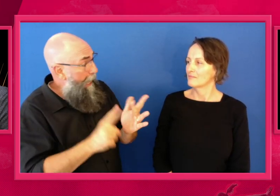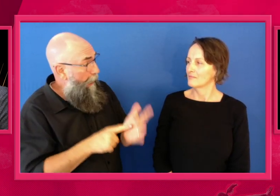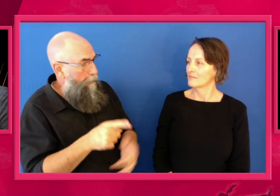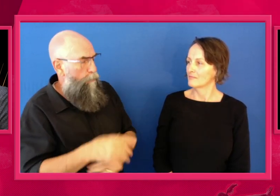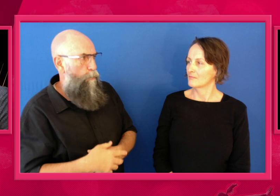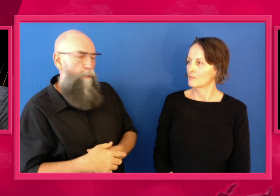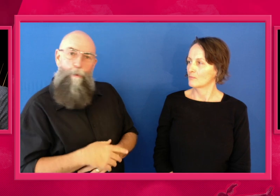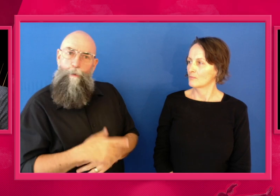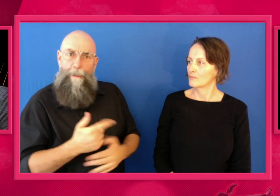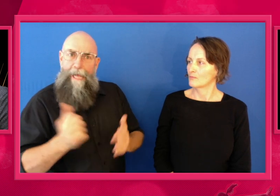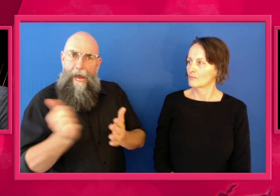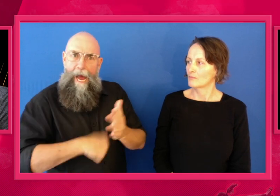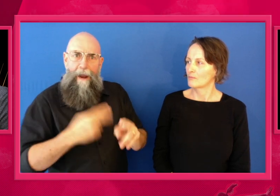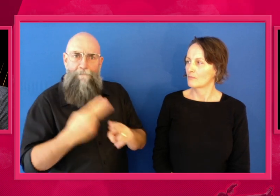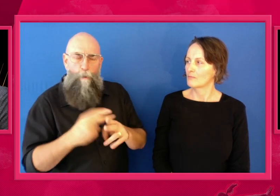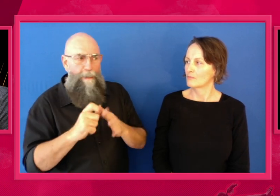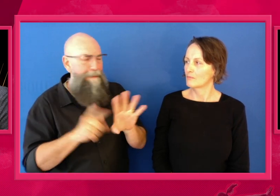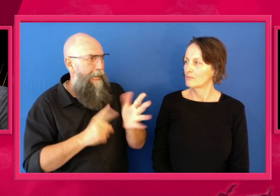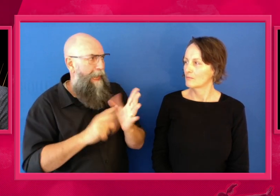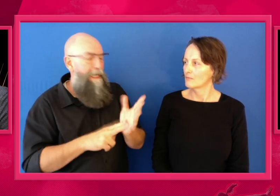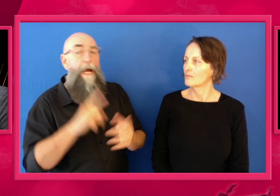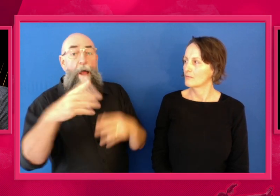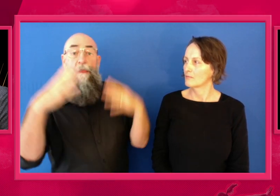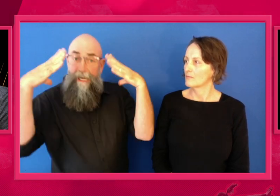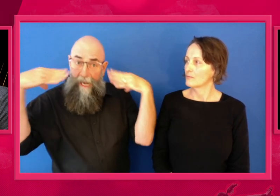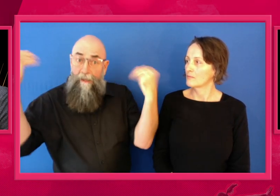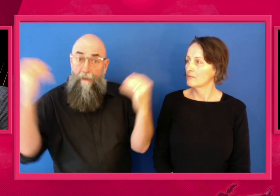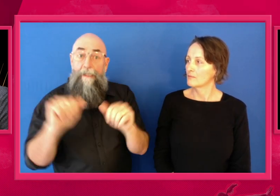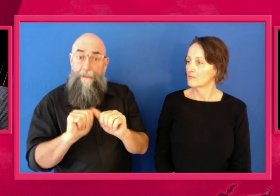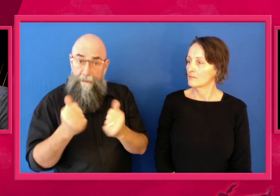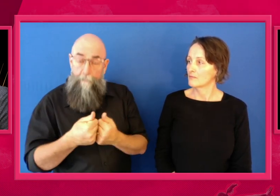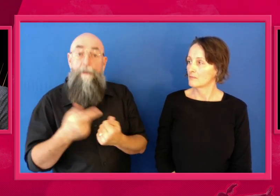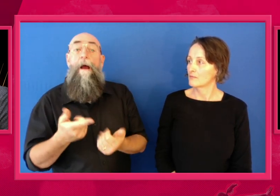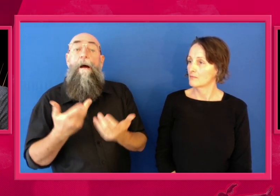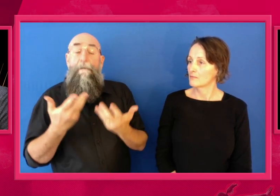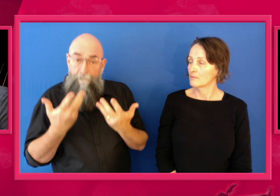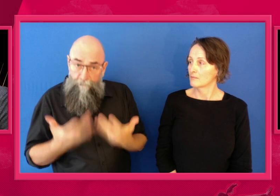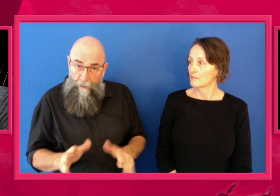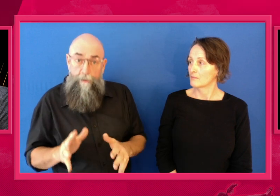tough competitor. The Netherlands team had already beaten as, in the doubles, had already